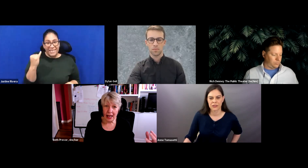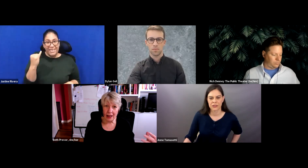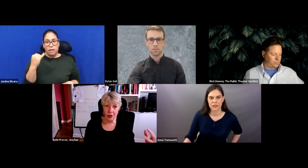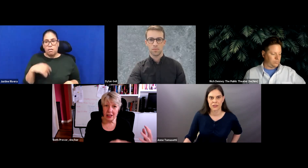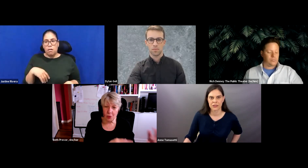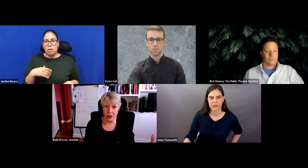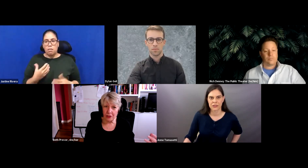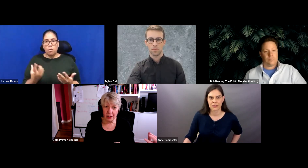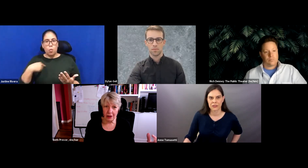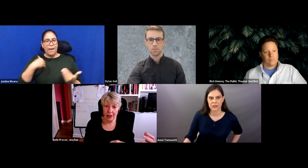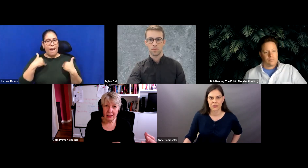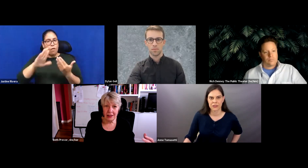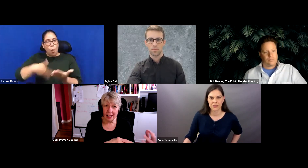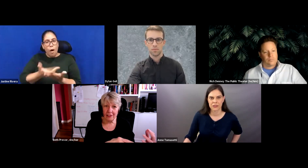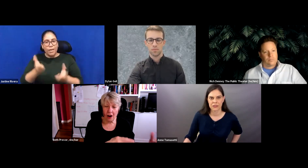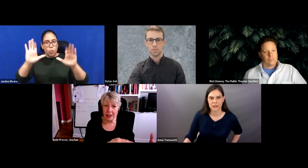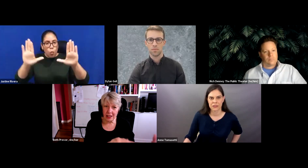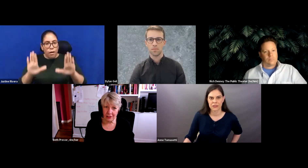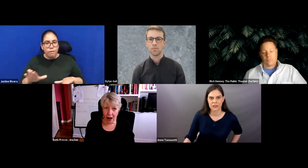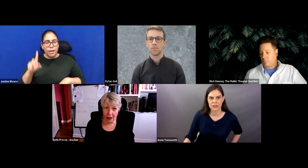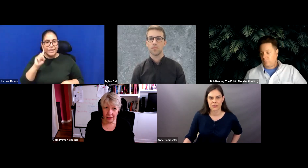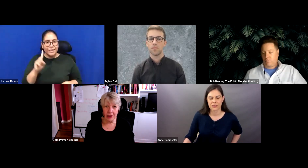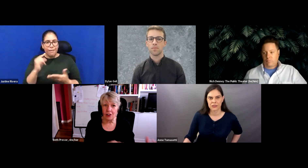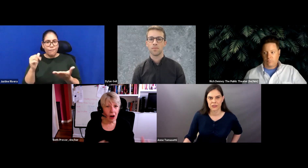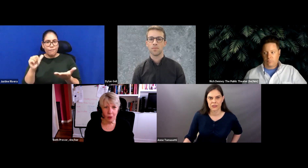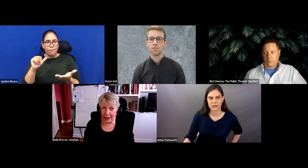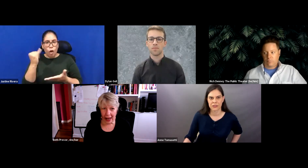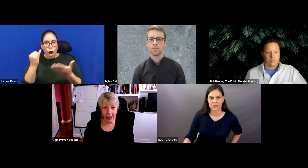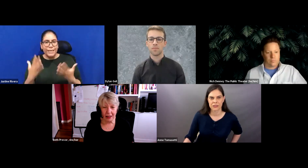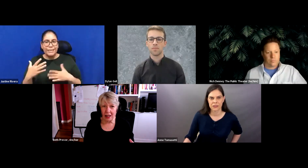we had all these wonderful Deaf artists involved along with Anne